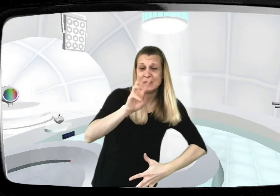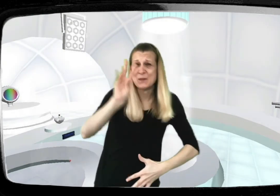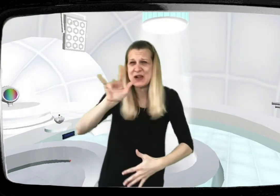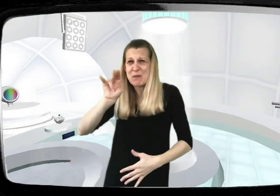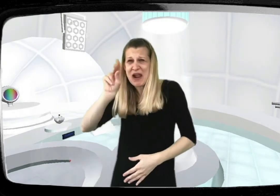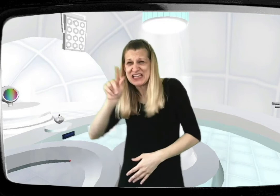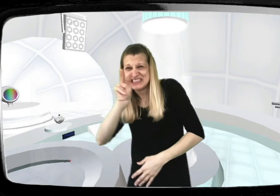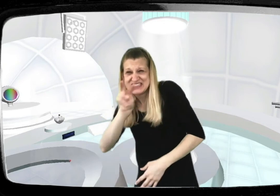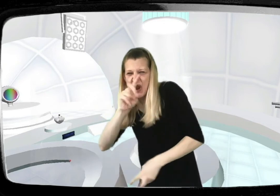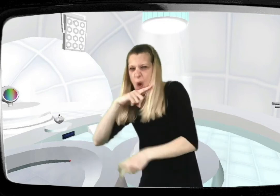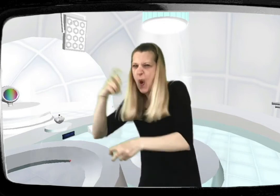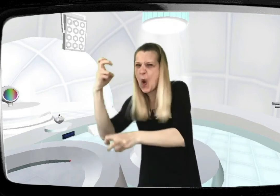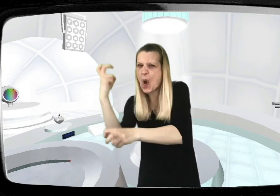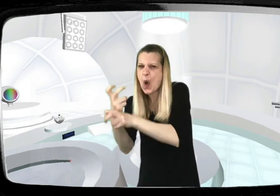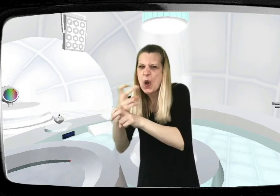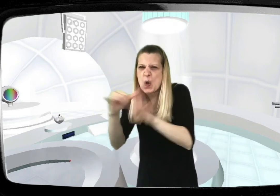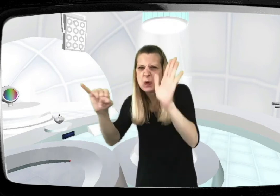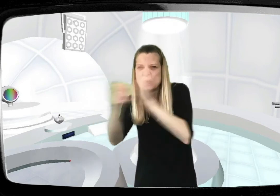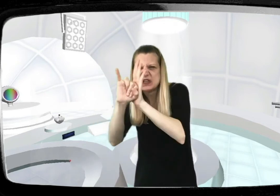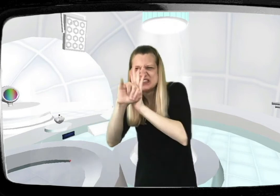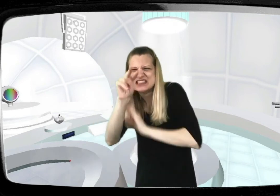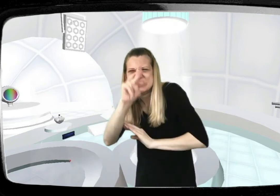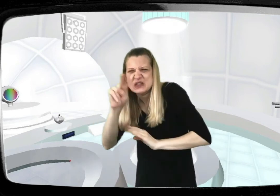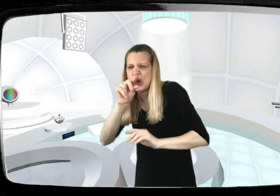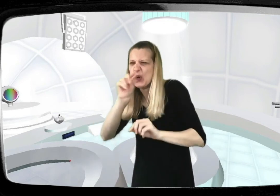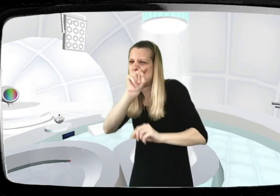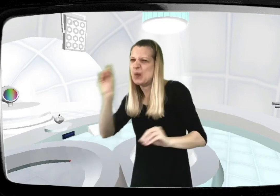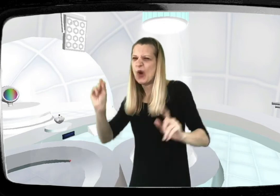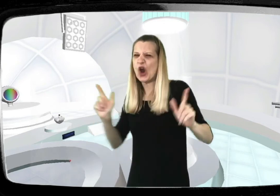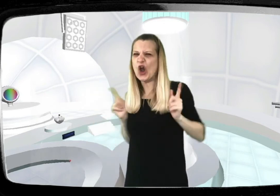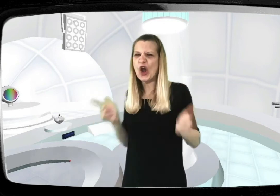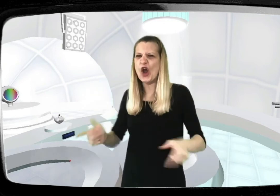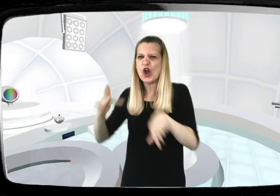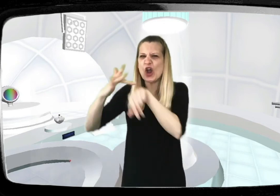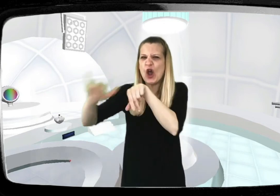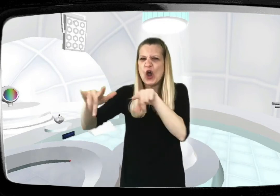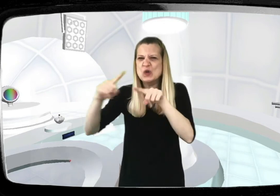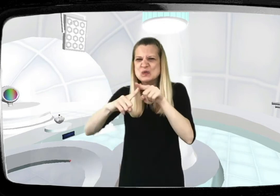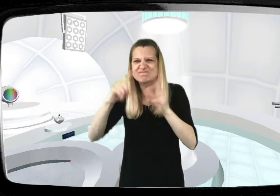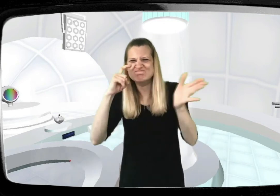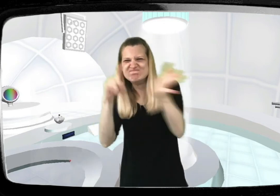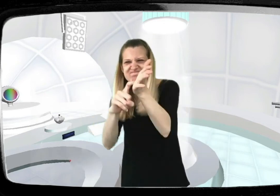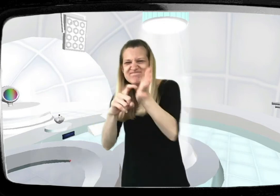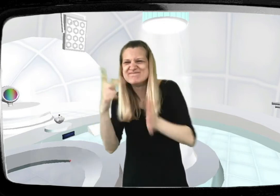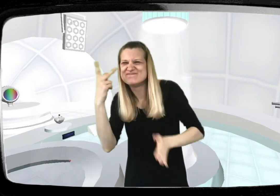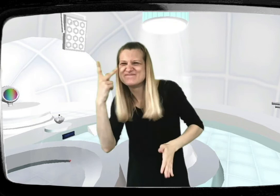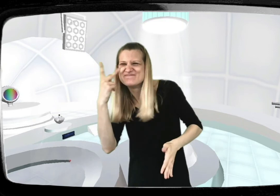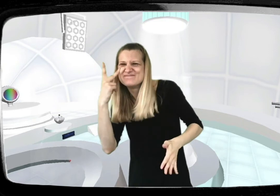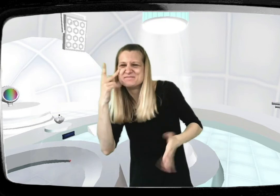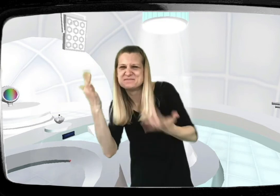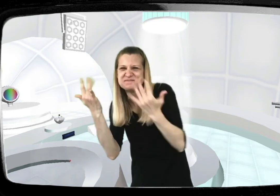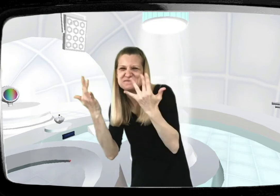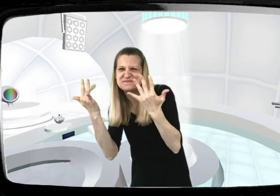"I’m not sure," said Mr. Wonka. "It’s too early to tell."